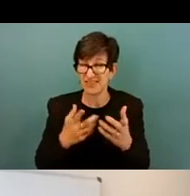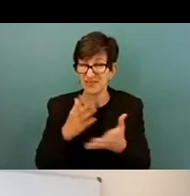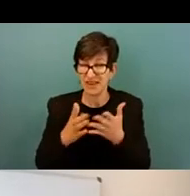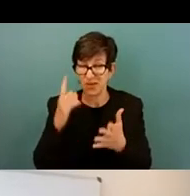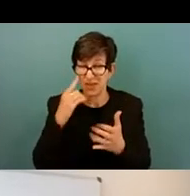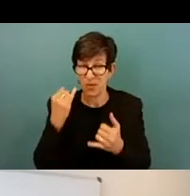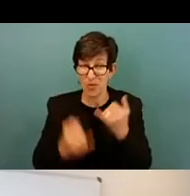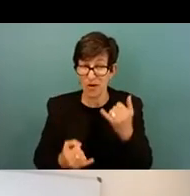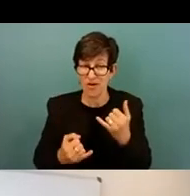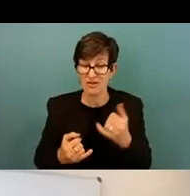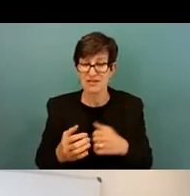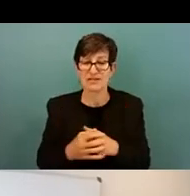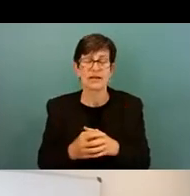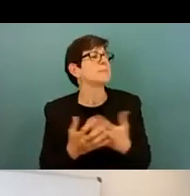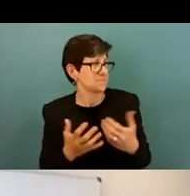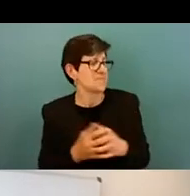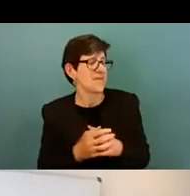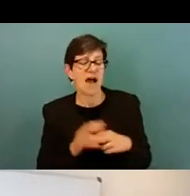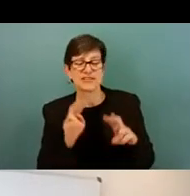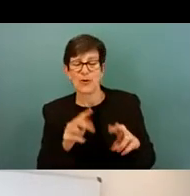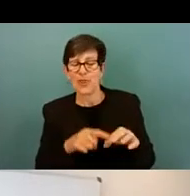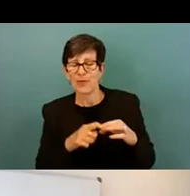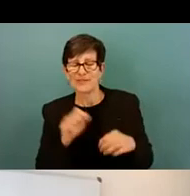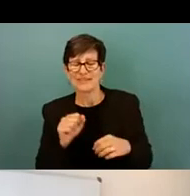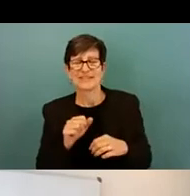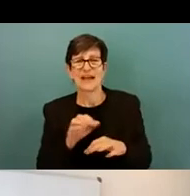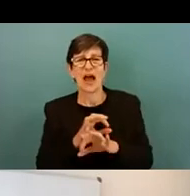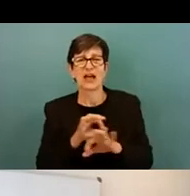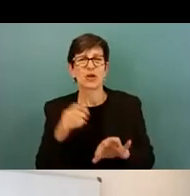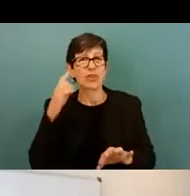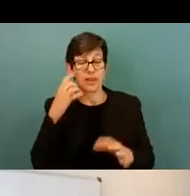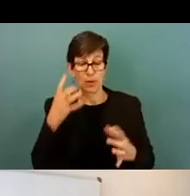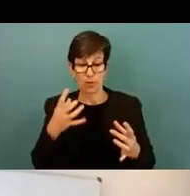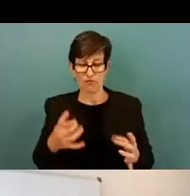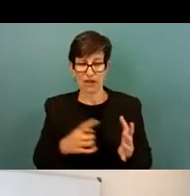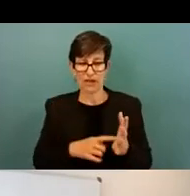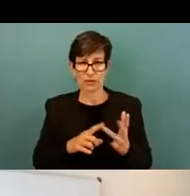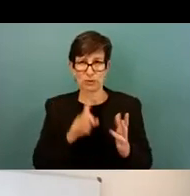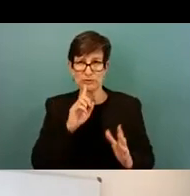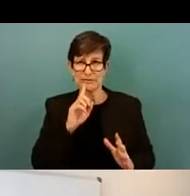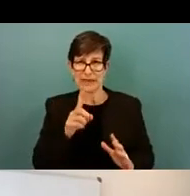think, I mean, I think we're not quite ready to make a call because we're looking at a